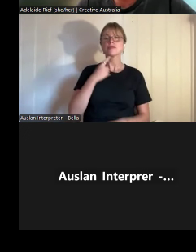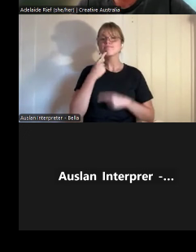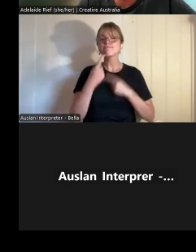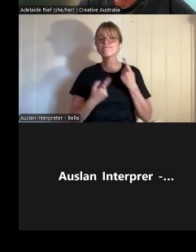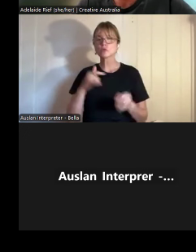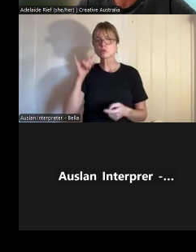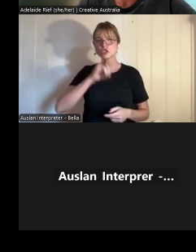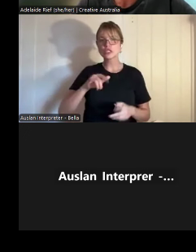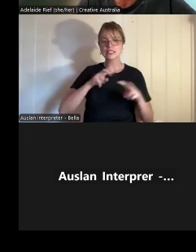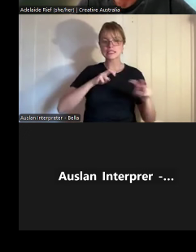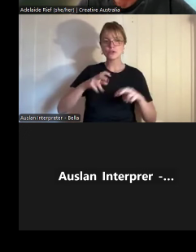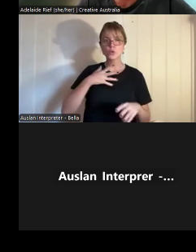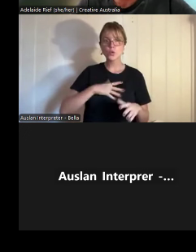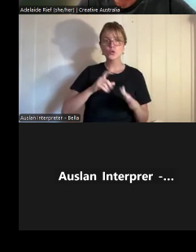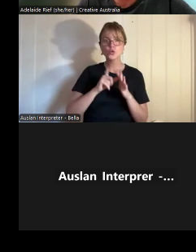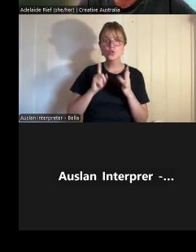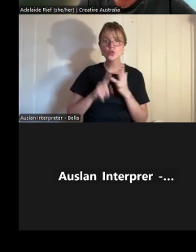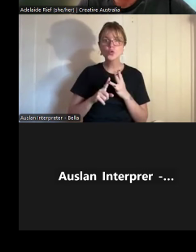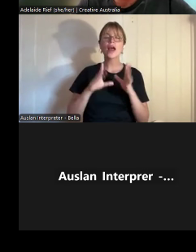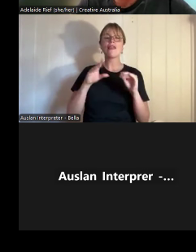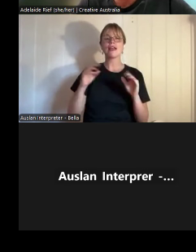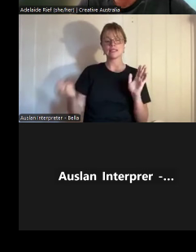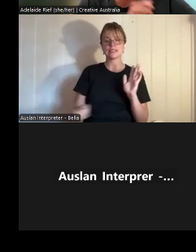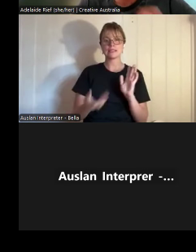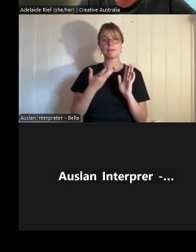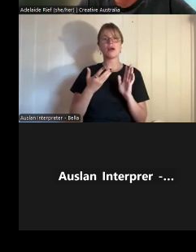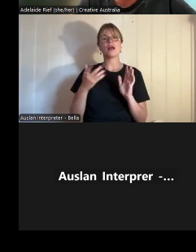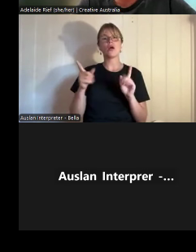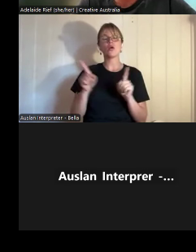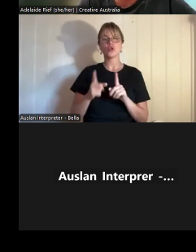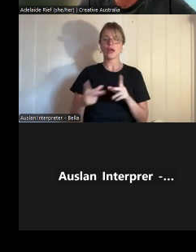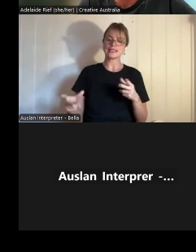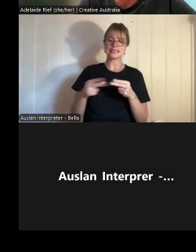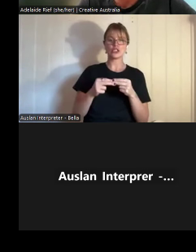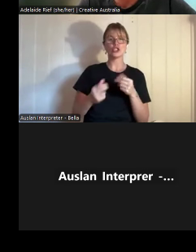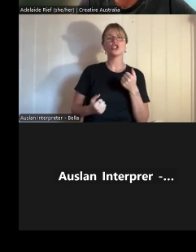to do, and then submit some support material and I will go through that in a little bit more detail